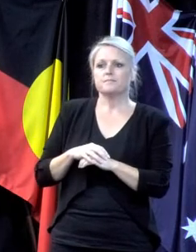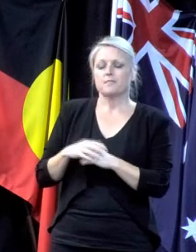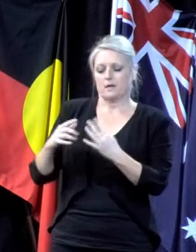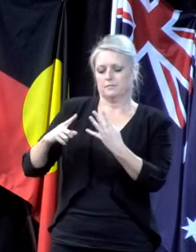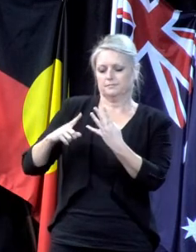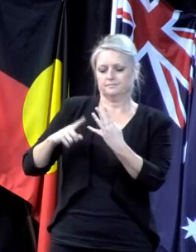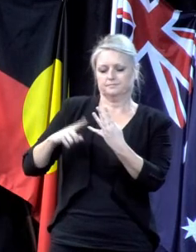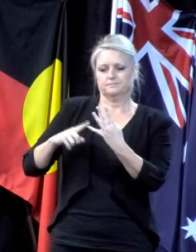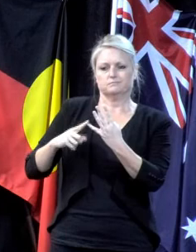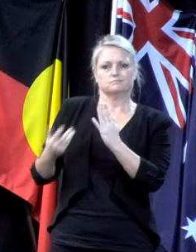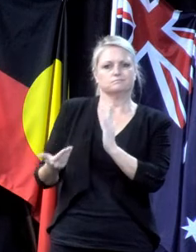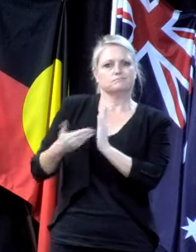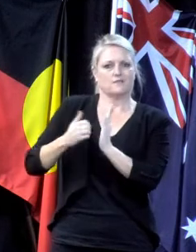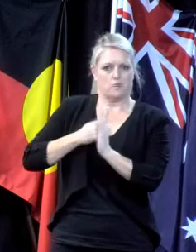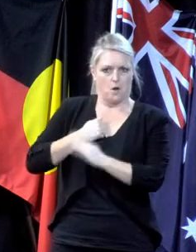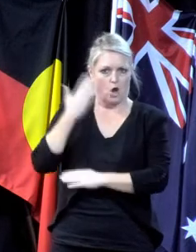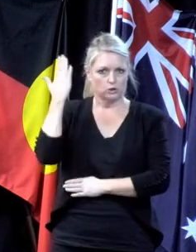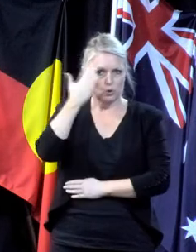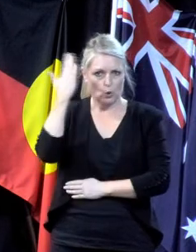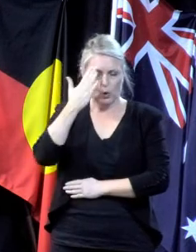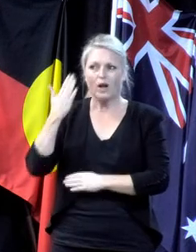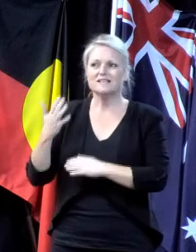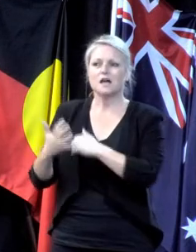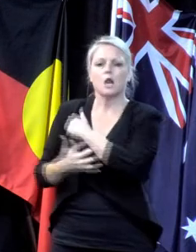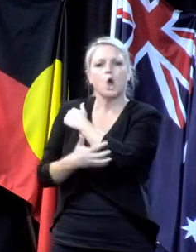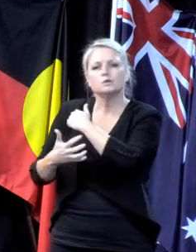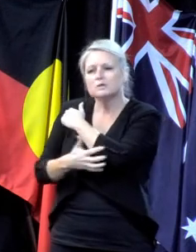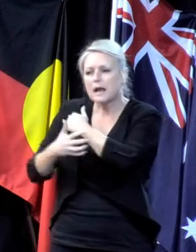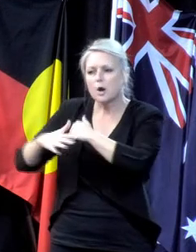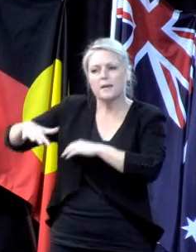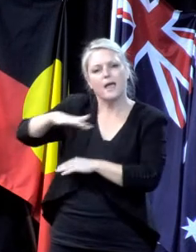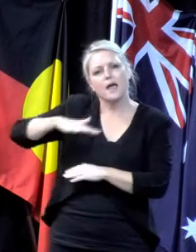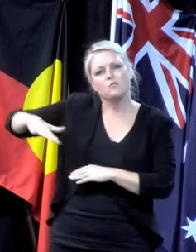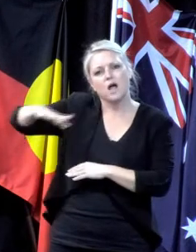it’s a low socioeconomic community. We’re in the fourth percentile of schools